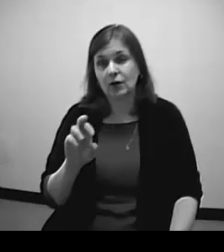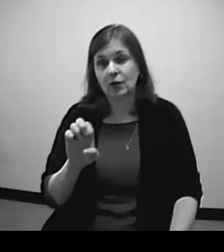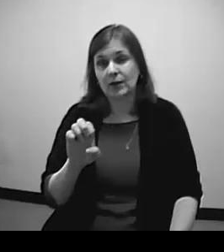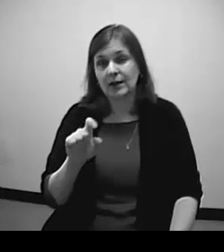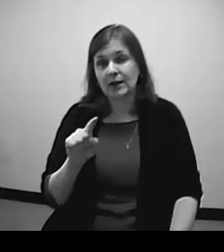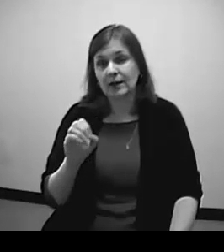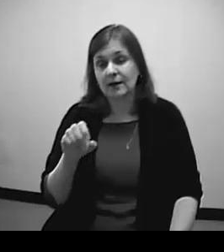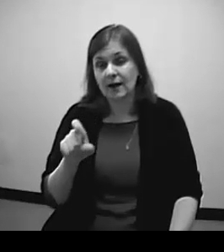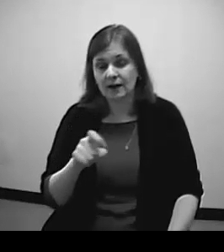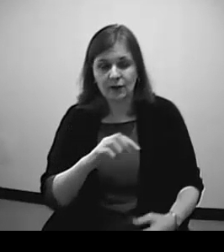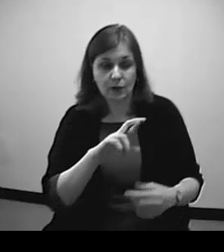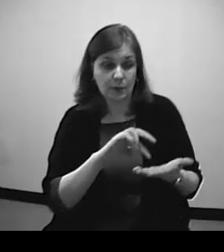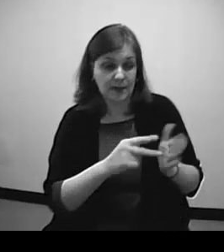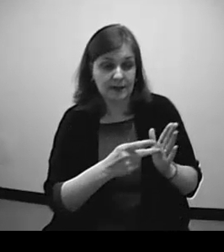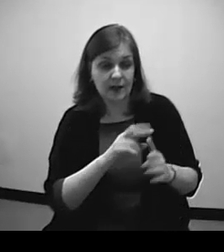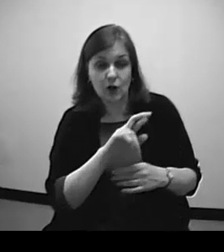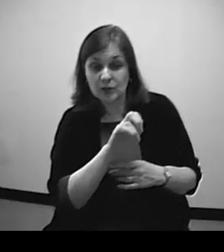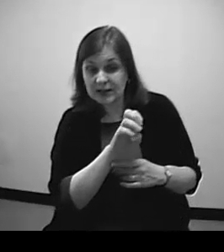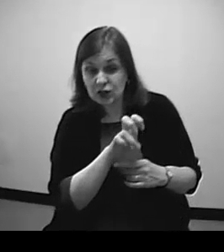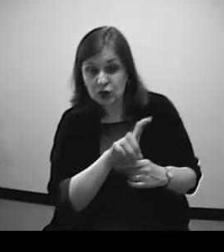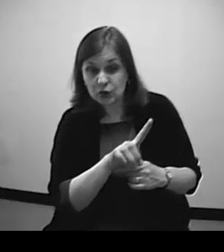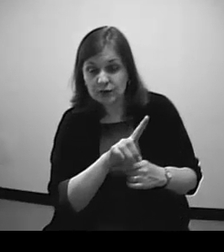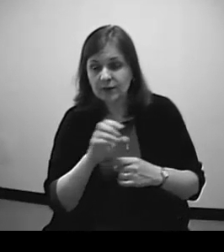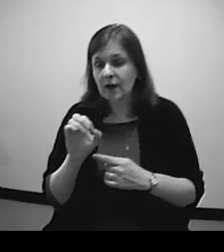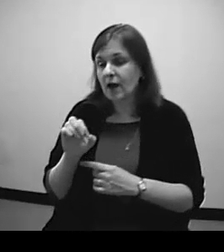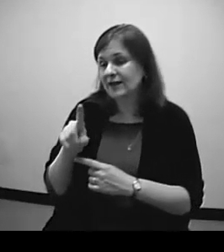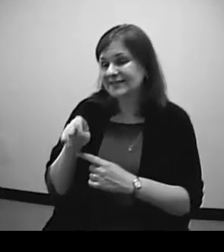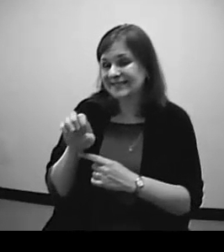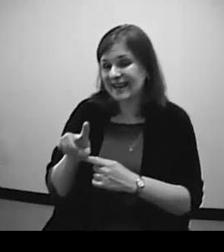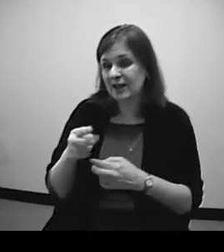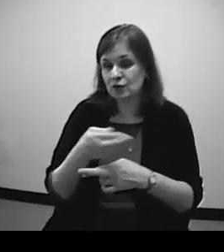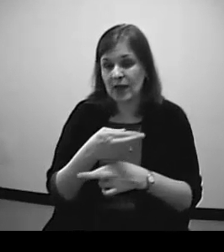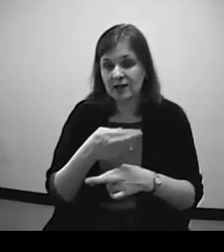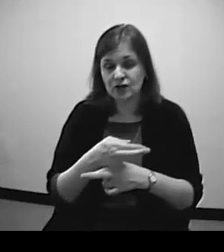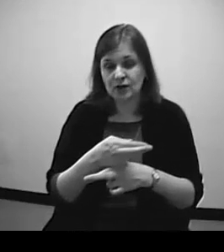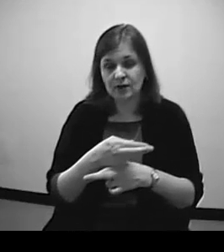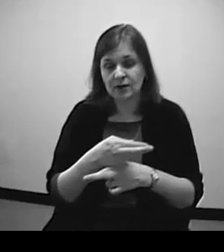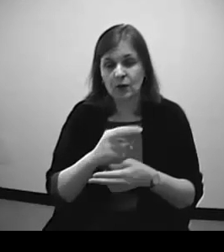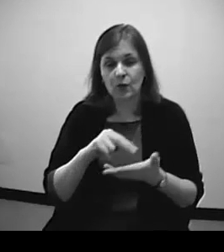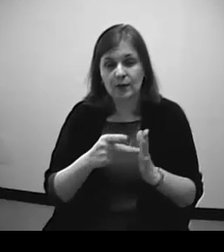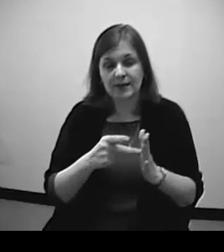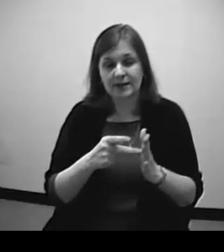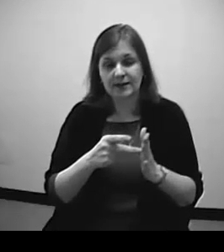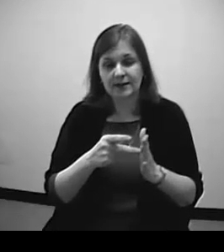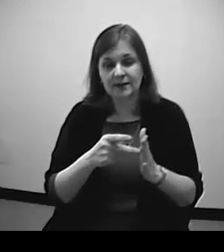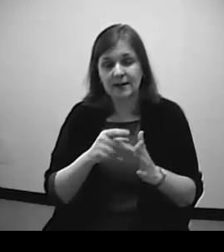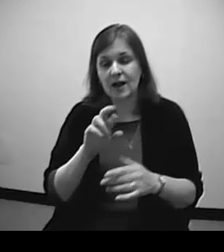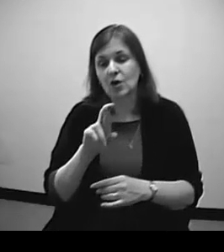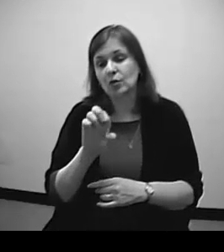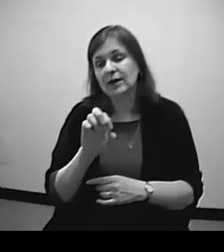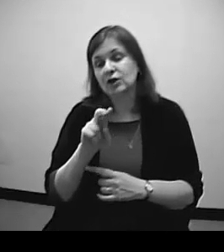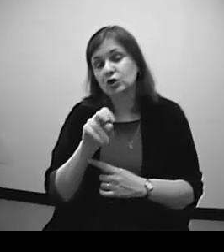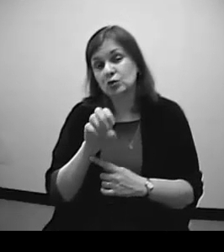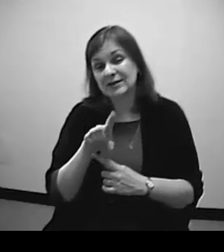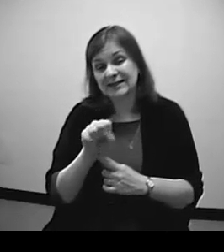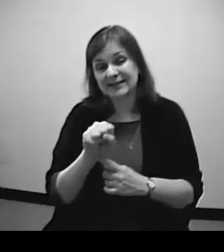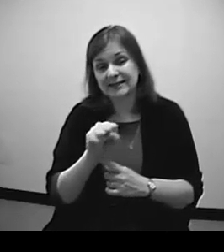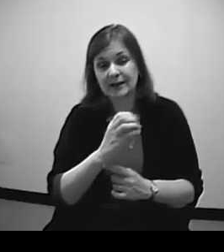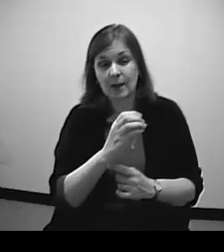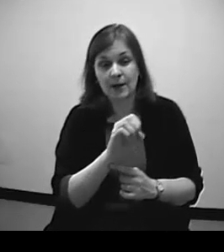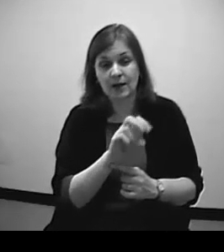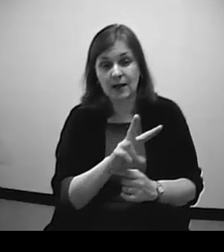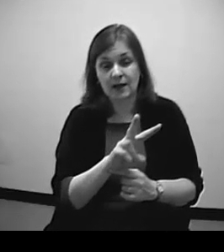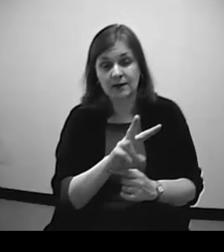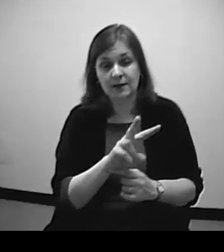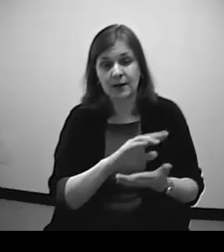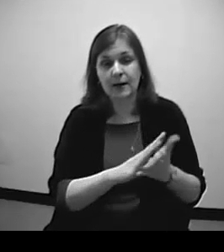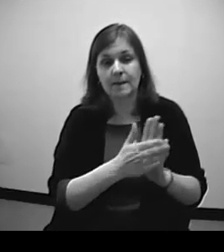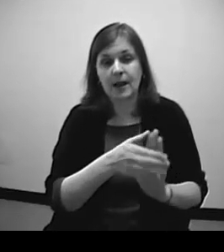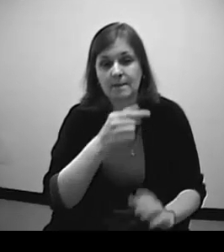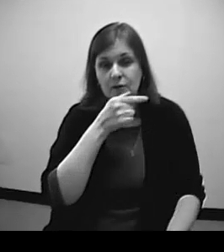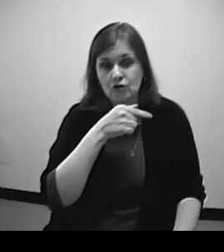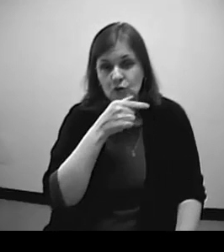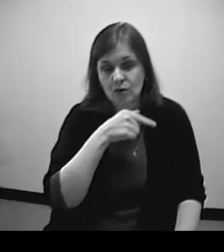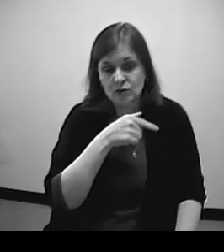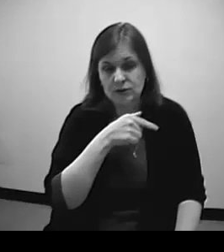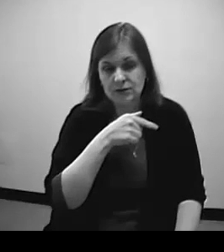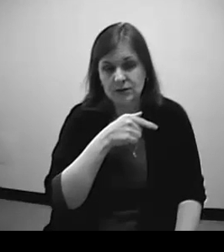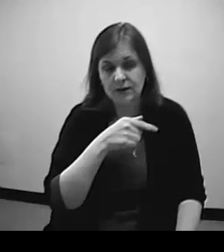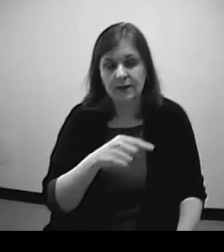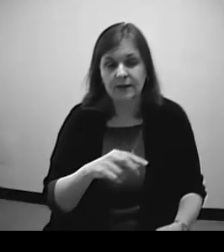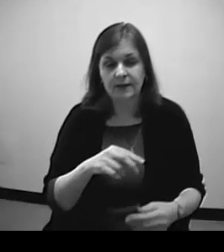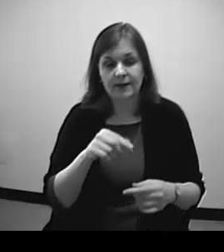so this redox or reduced and oxidized reaction looks at the reduction of carbon dioxide to glucose